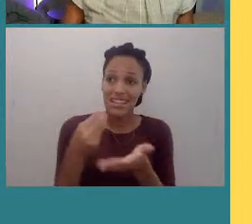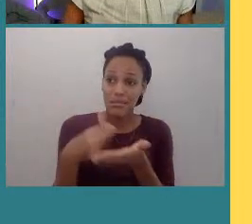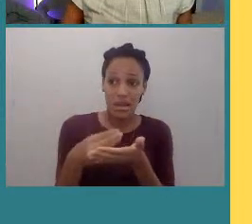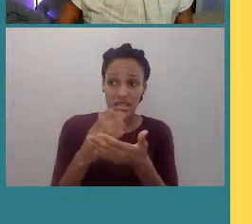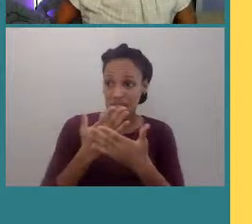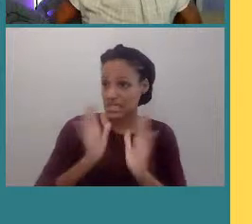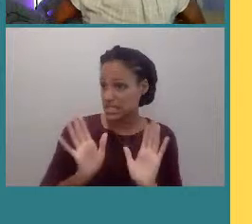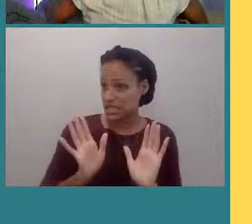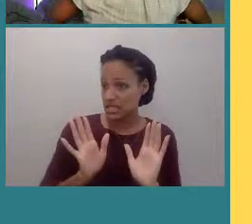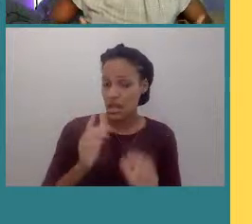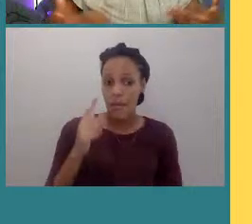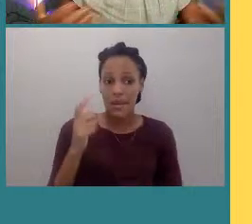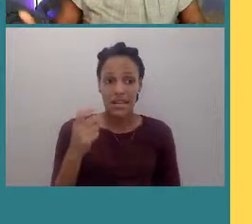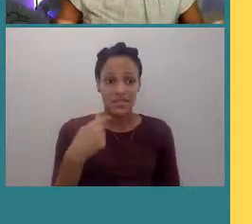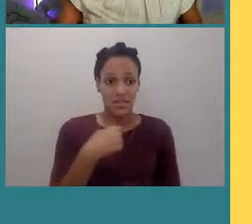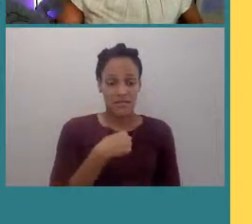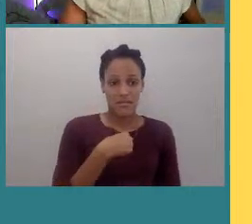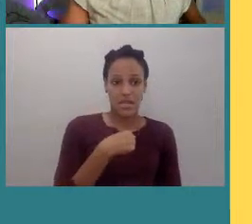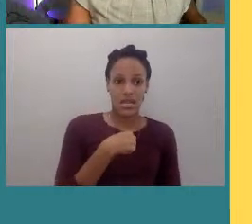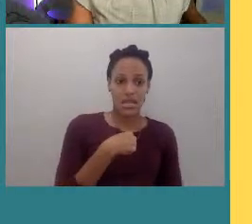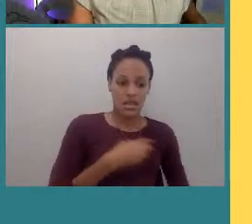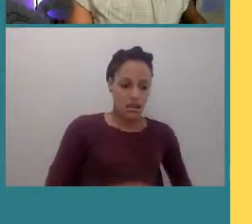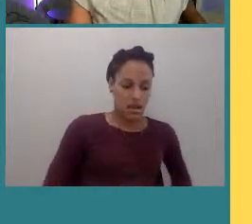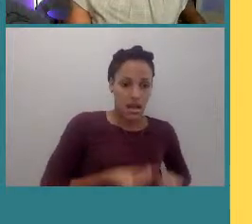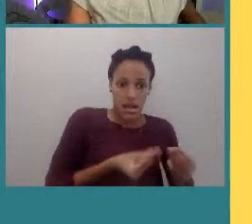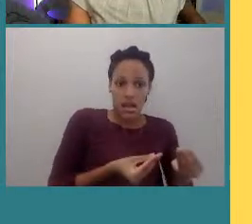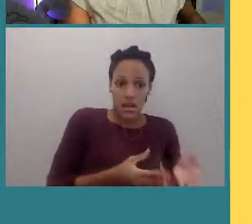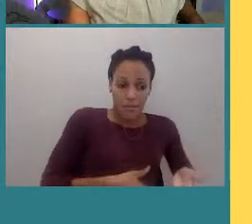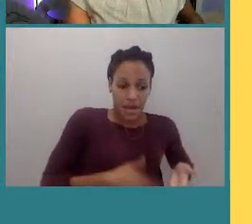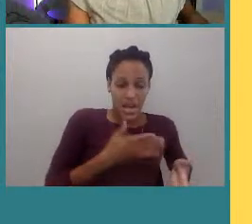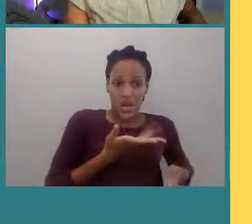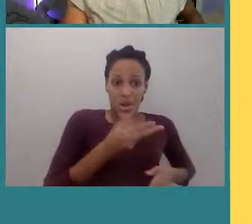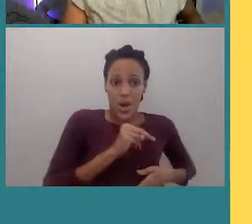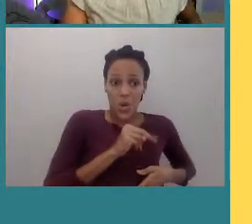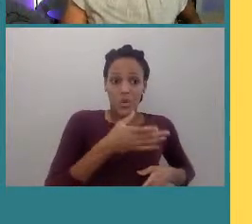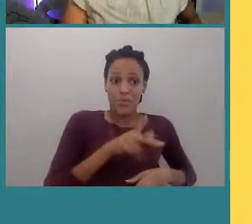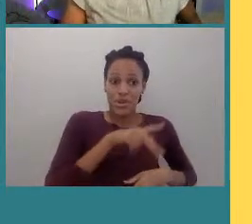that come out about a couple of times a month on my Patreon. The last thing I will say before